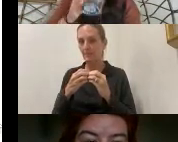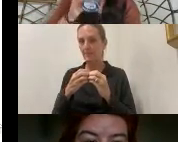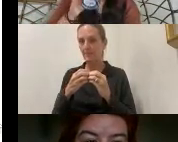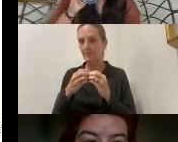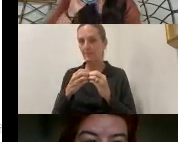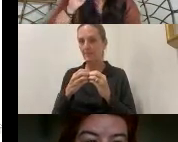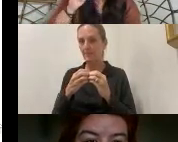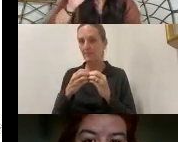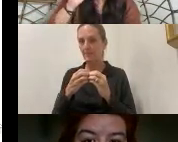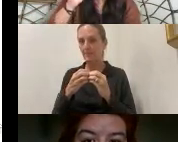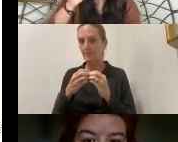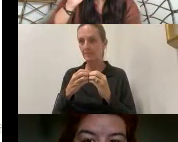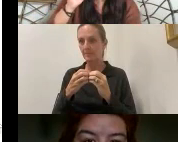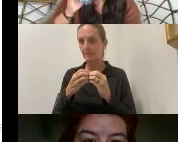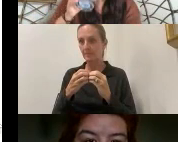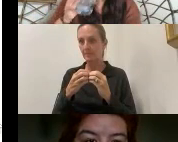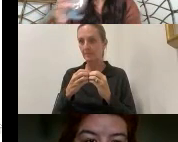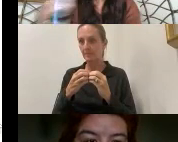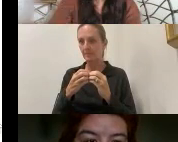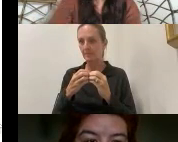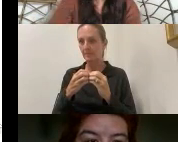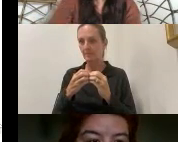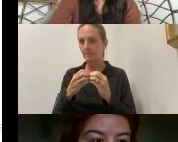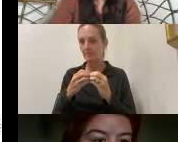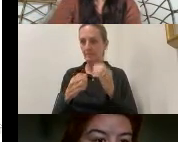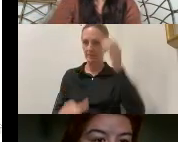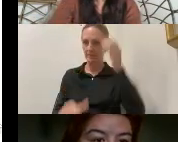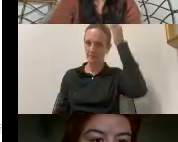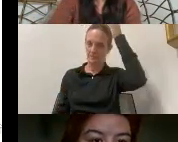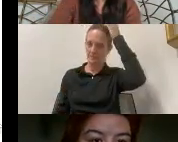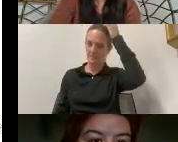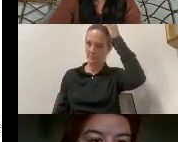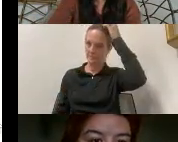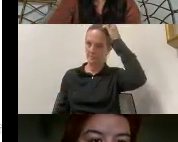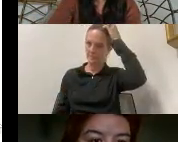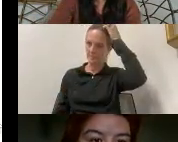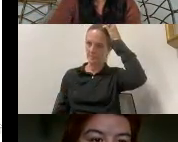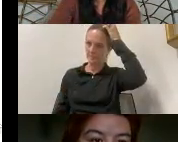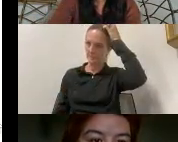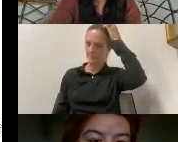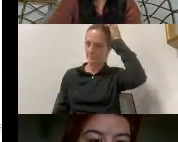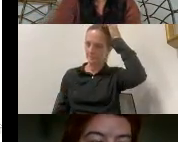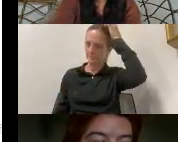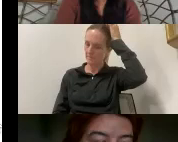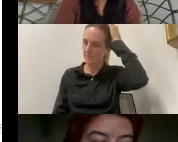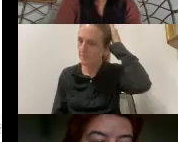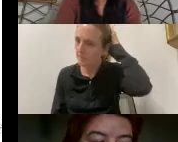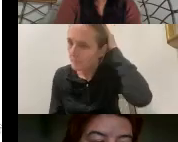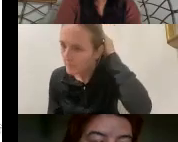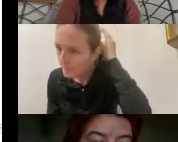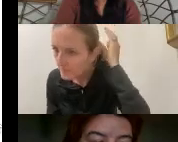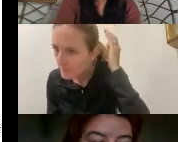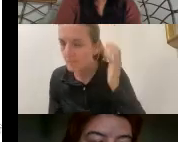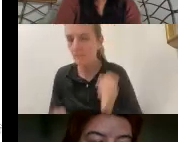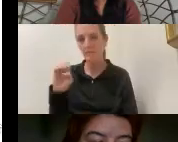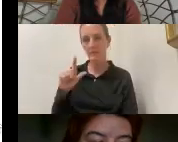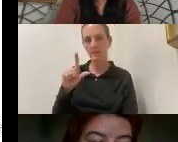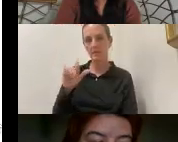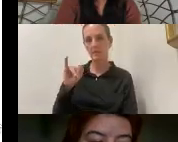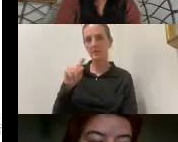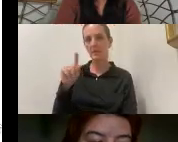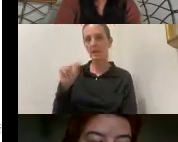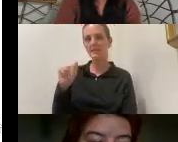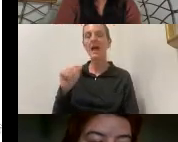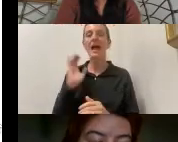Kwikws/Elizabeth (Eliza) Peters: Our biggest thing was the Mount Meager slide and that